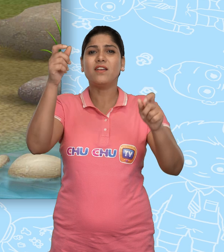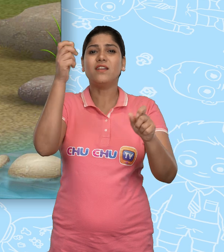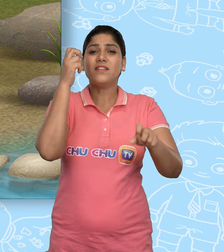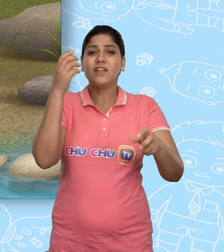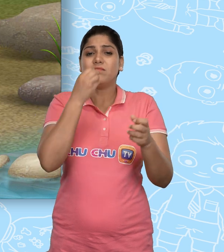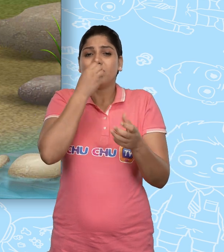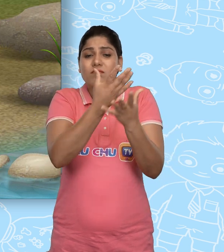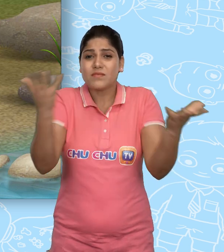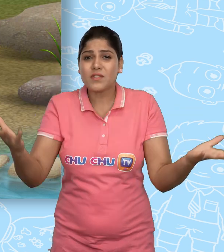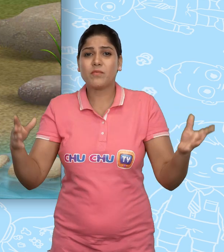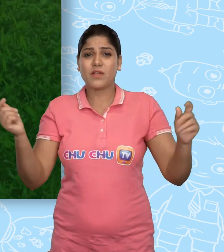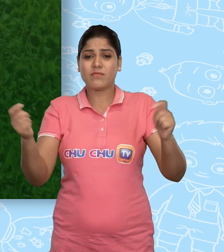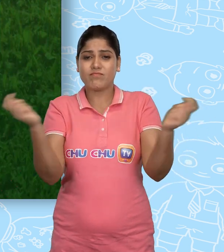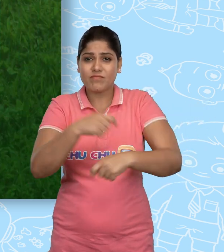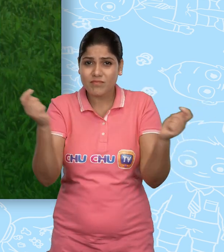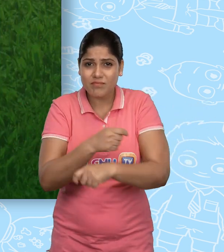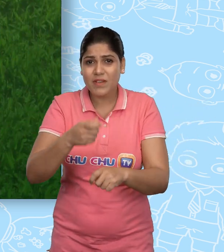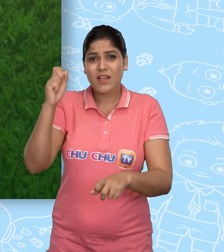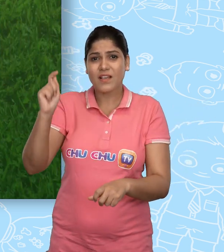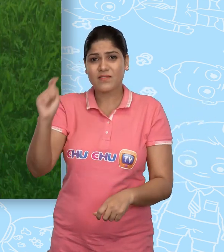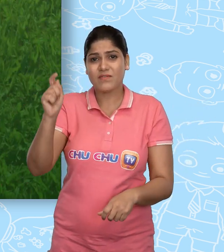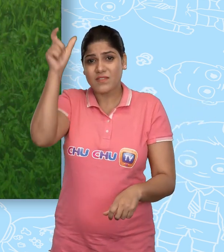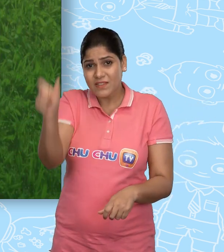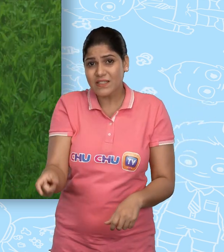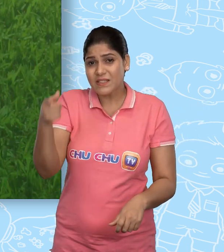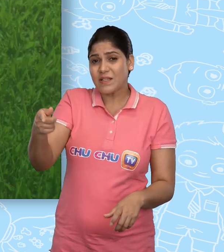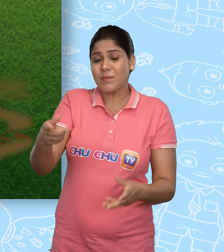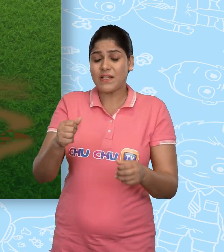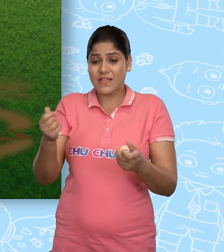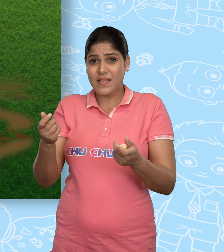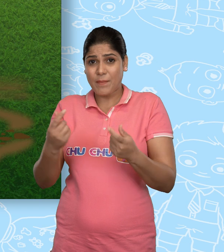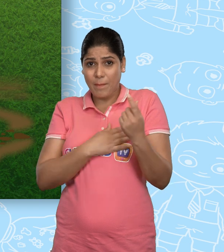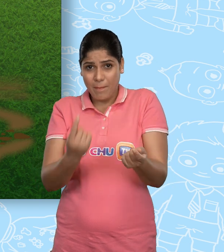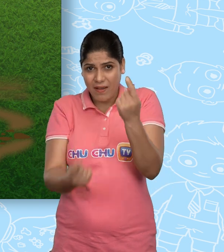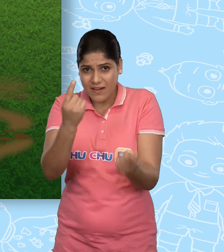when the gardener brought mud for the plants. He must have gathered some pebbles as well.